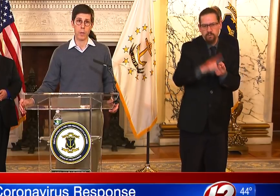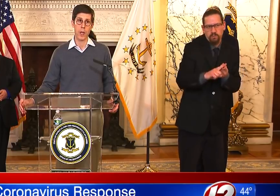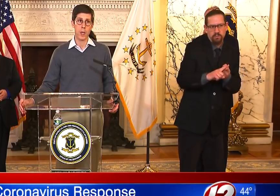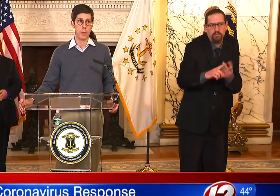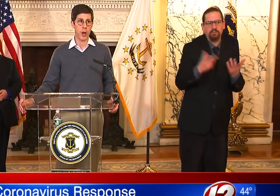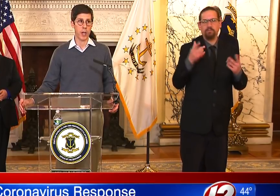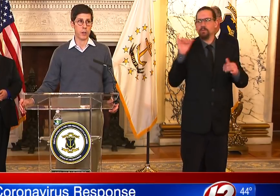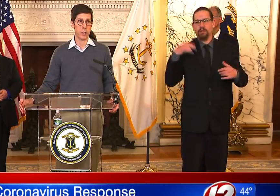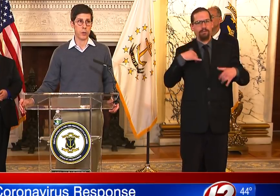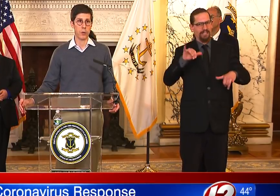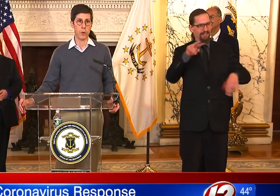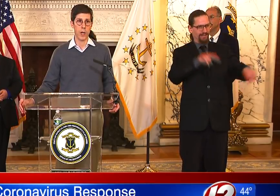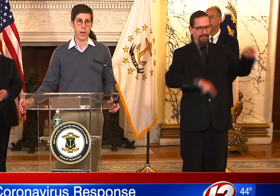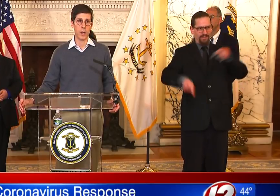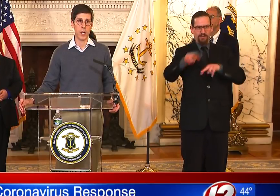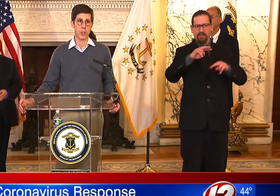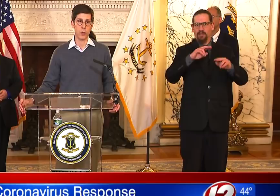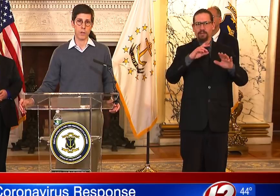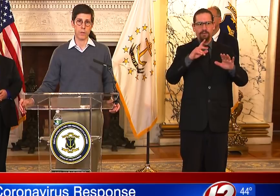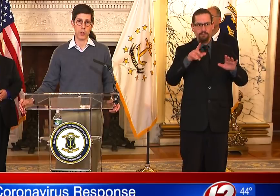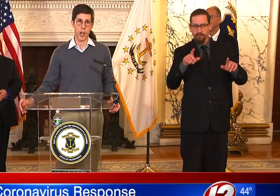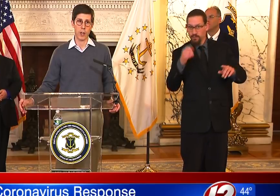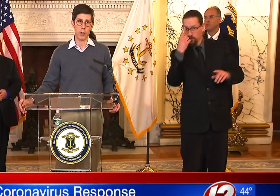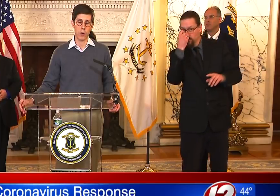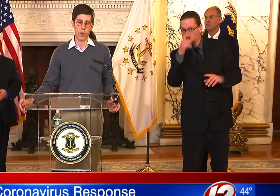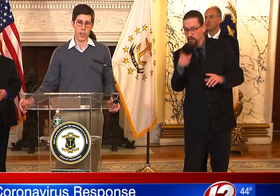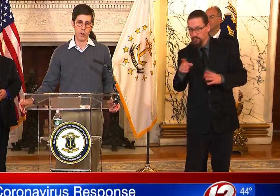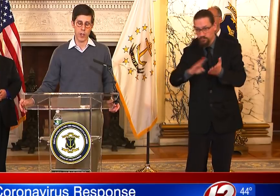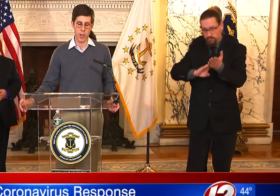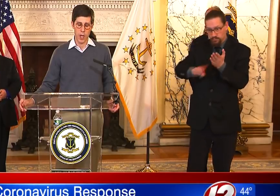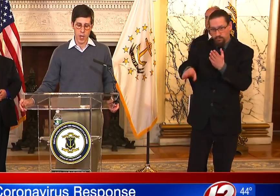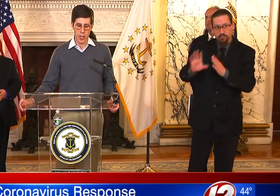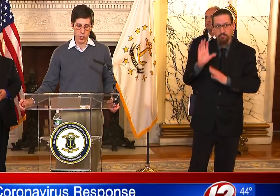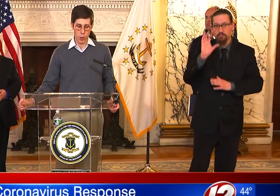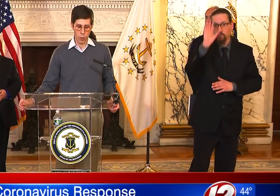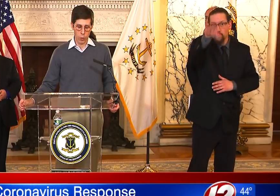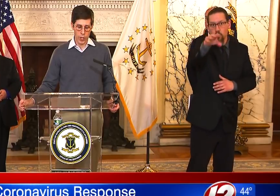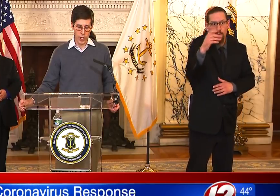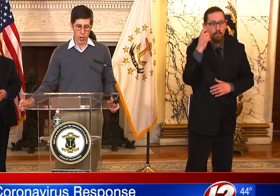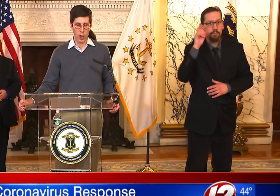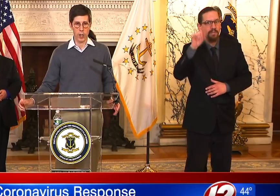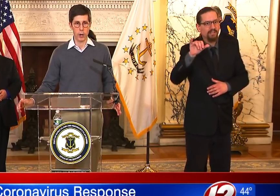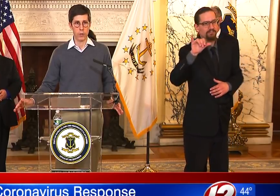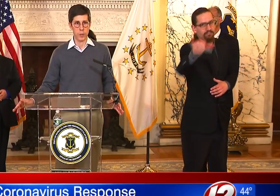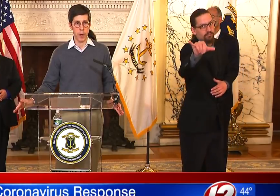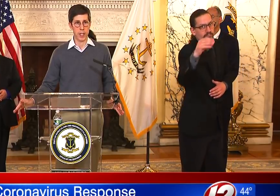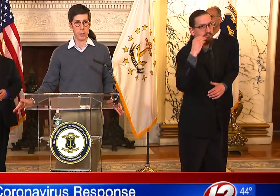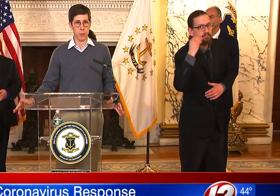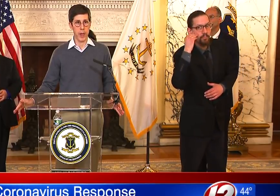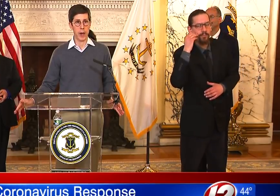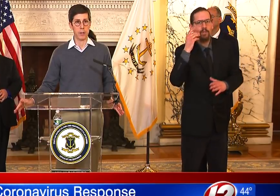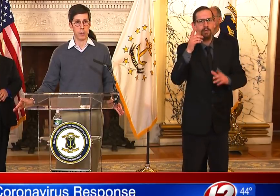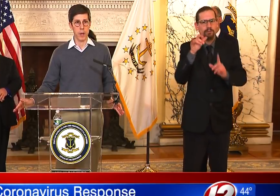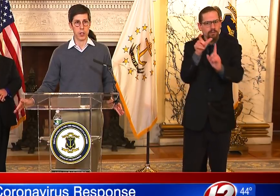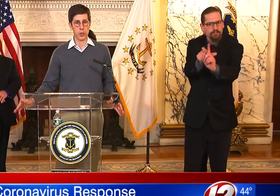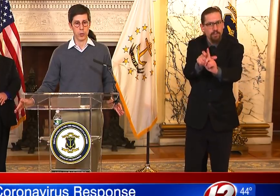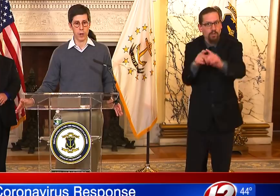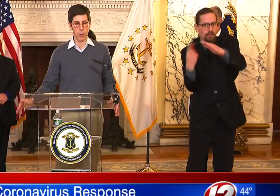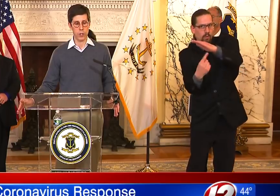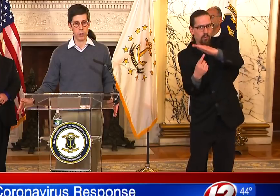IN PARTNERSHIP WITH PUBLIC DEFENDERS OFFICE, WE ARE LOOKING TO SEE IF THERE ARE FOLKS WHO CAN BE HELD AT HOME PRIOR TO ANY